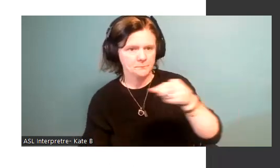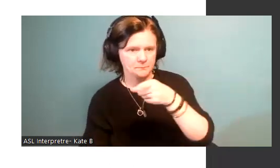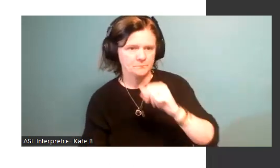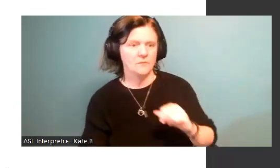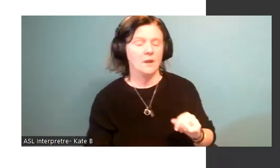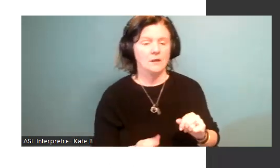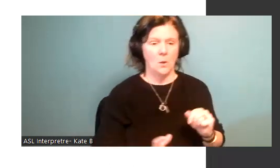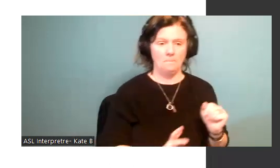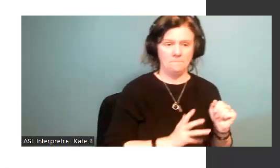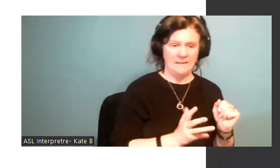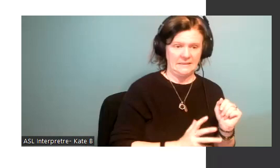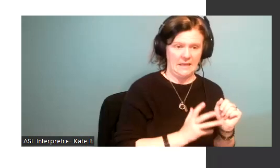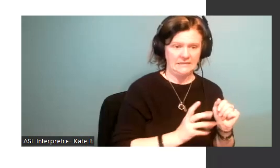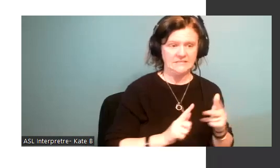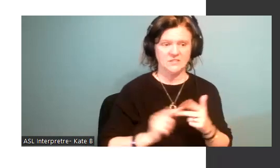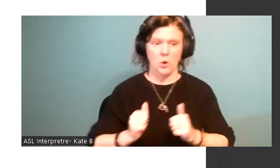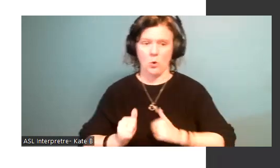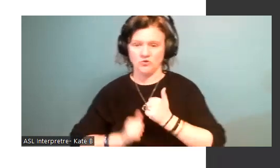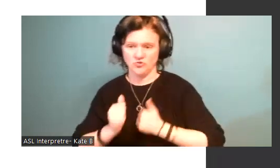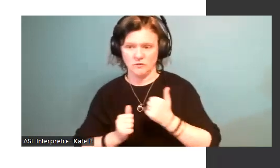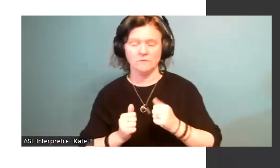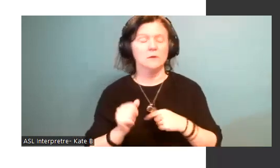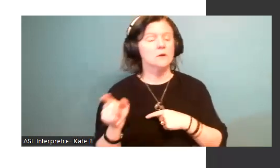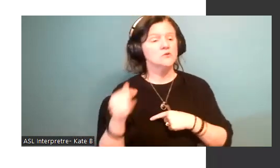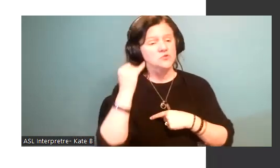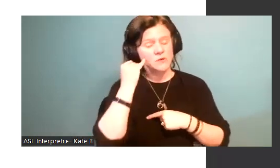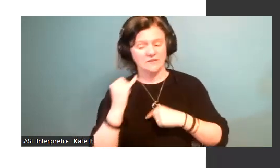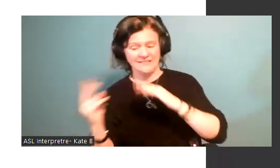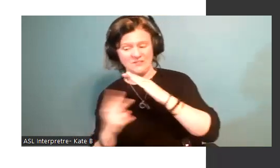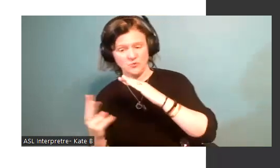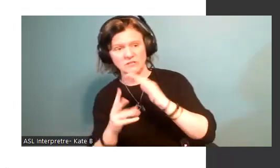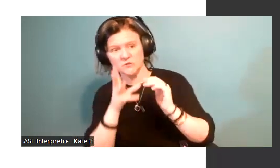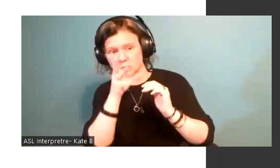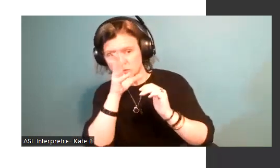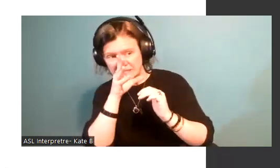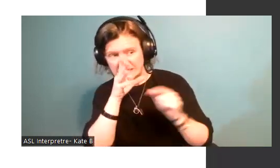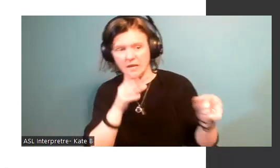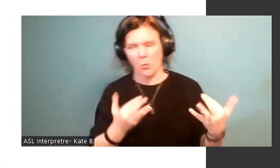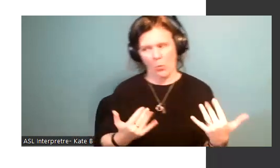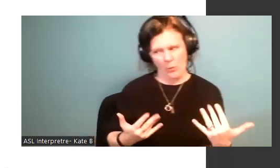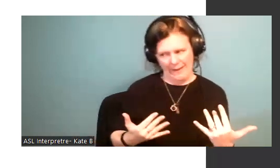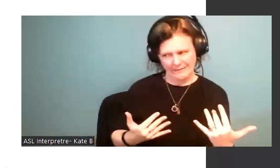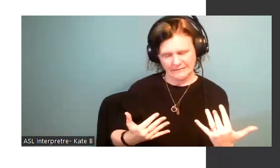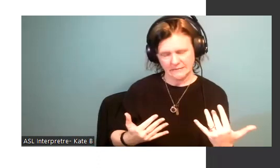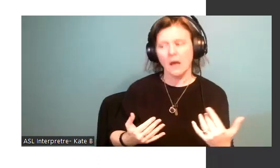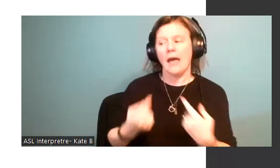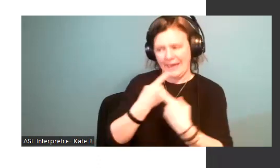whatever dynamic content it is supposed to read